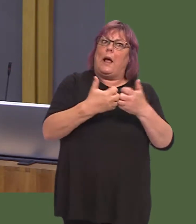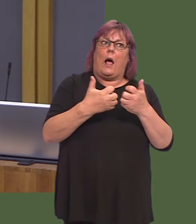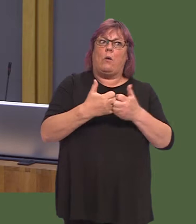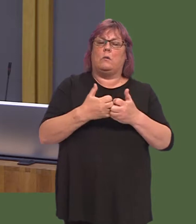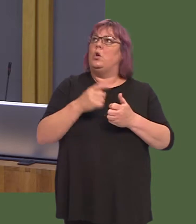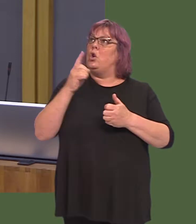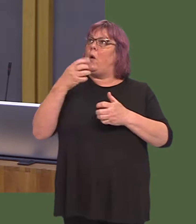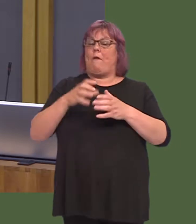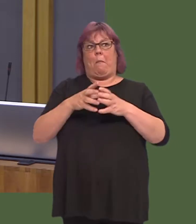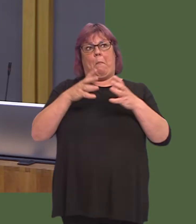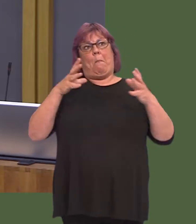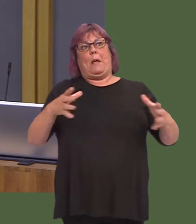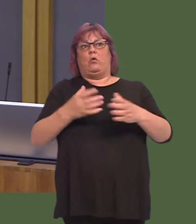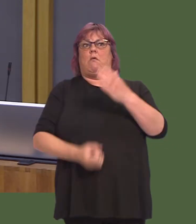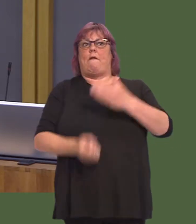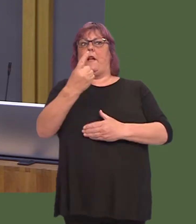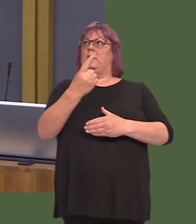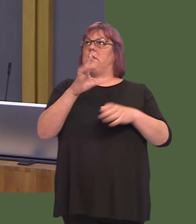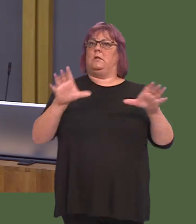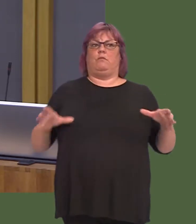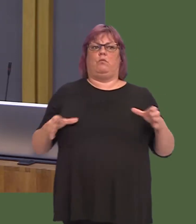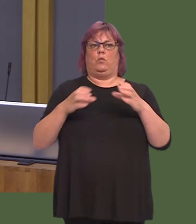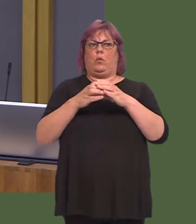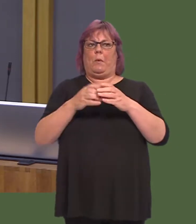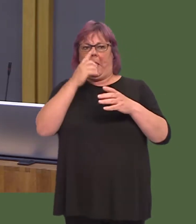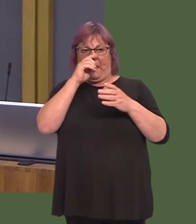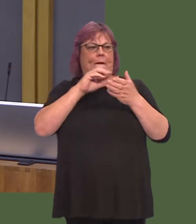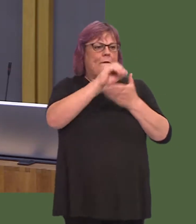You have a major events unit, for example, that funds a host of events in order to put